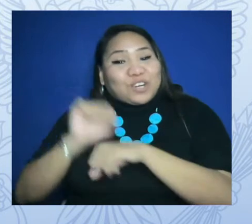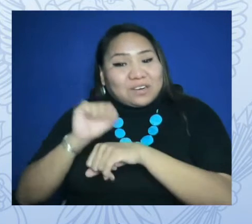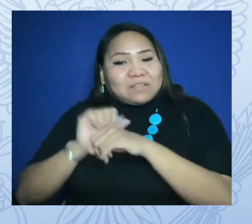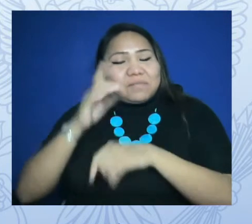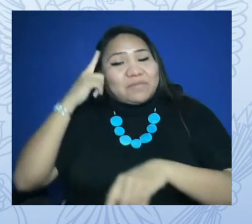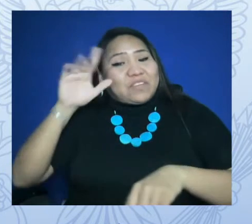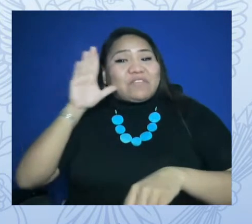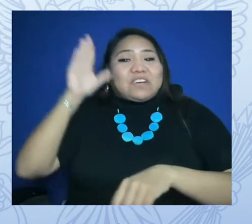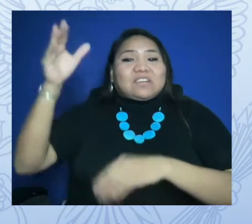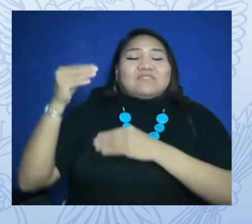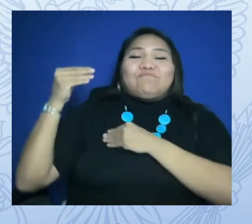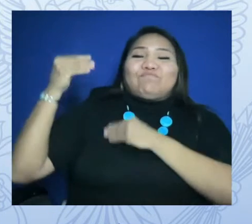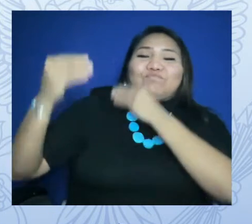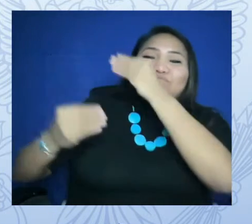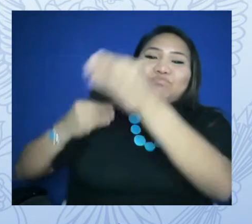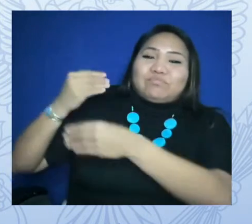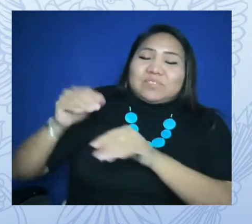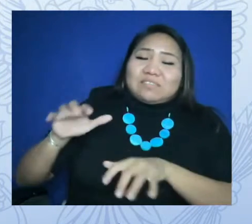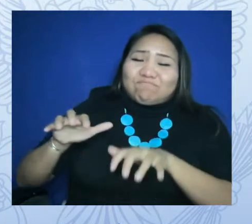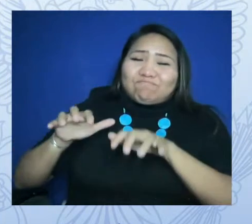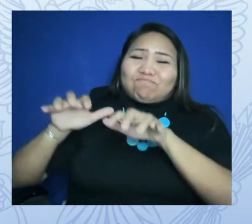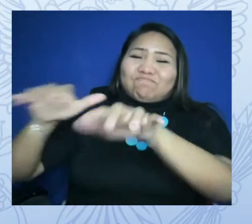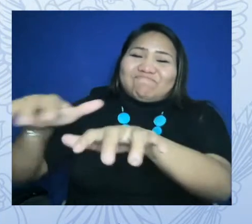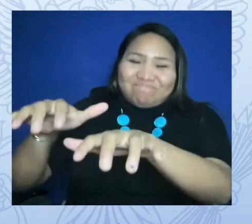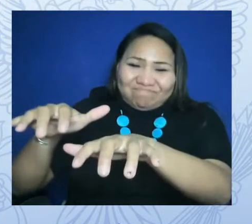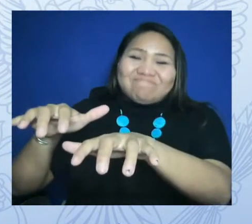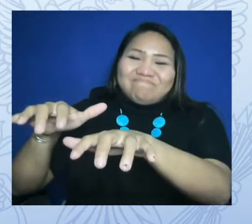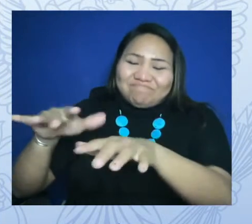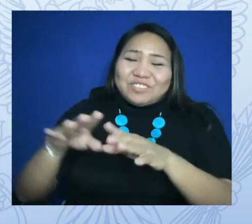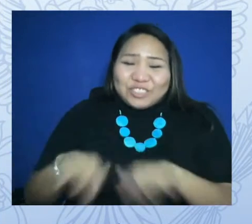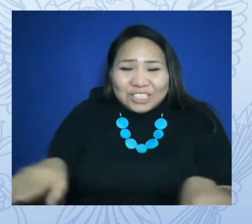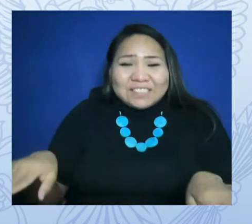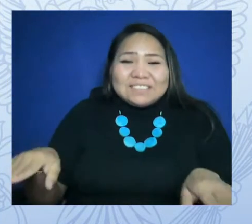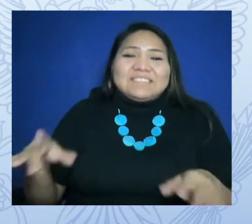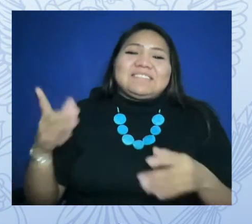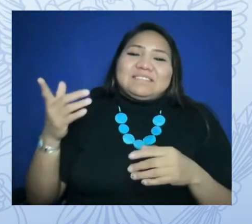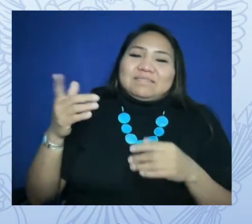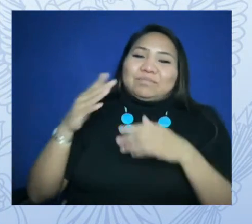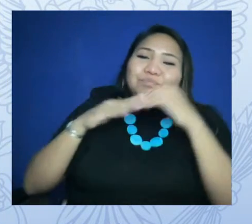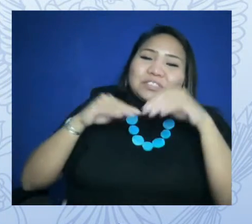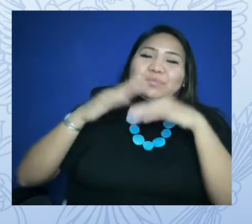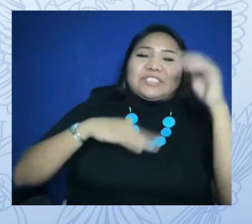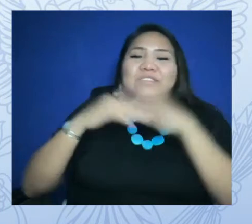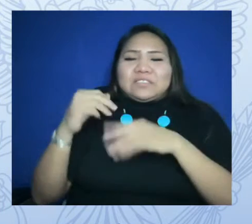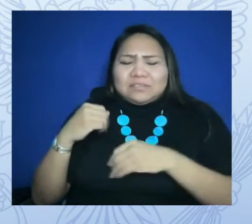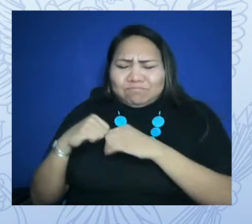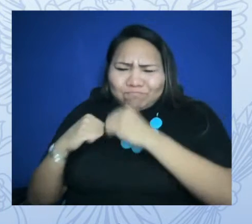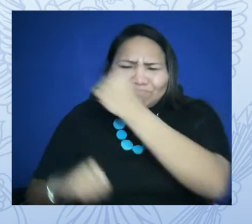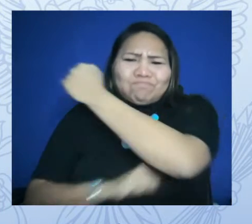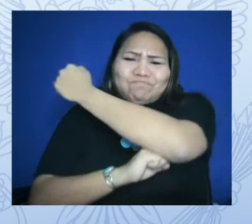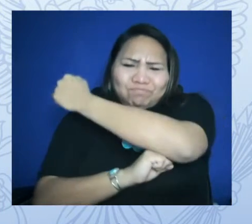To build upon that strong foundation. But we cannot honor these accomplishments in a vacuum.